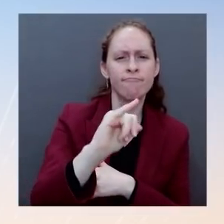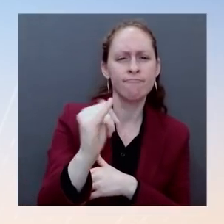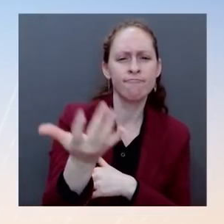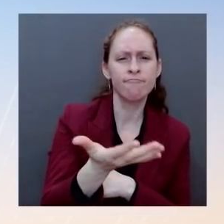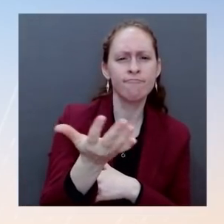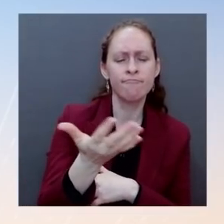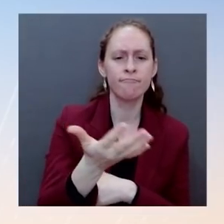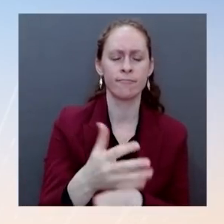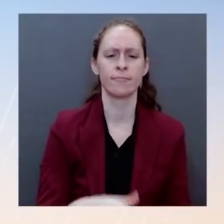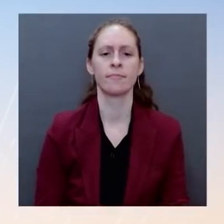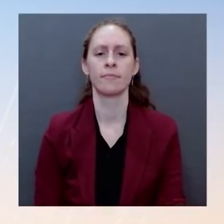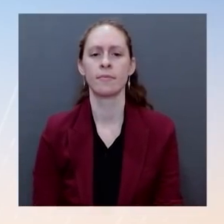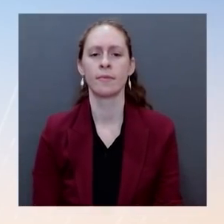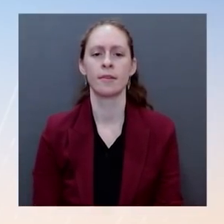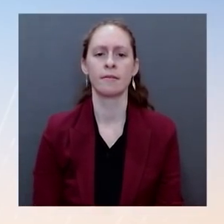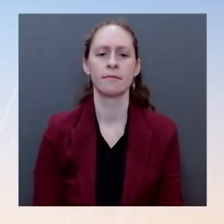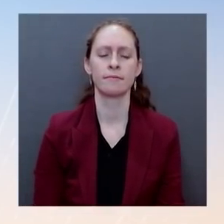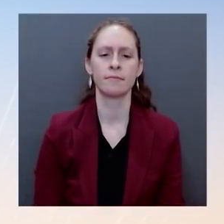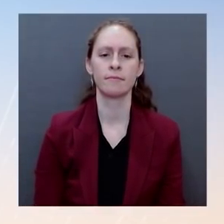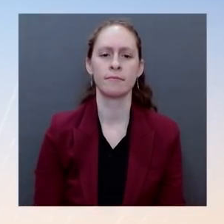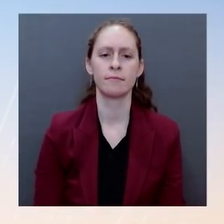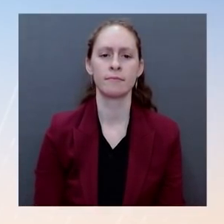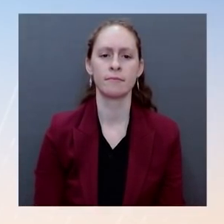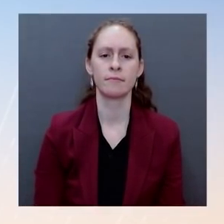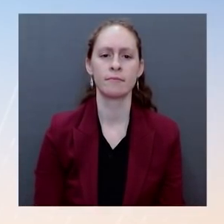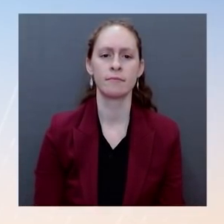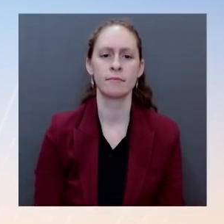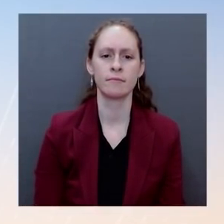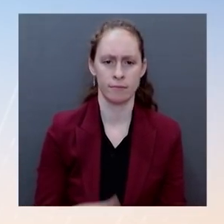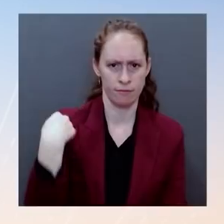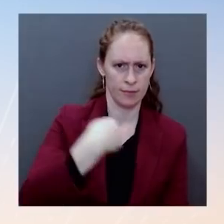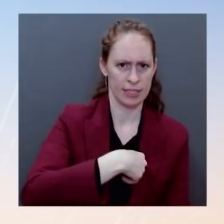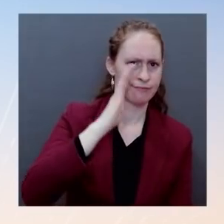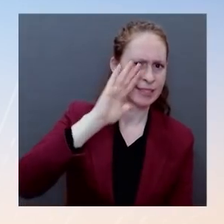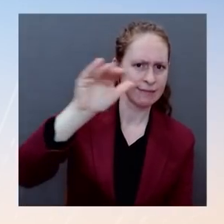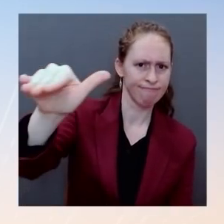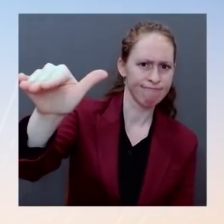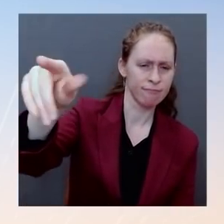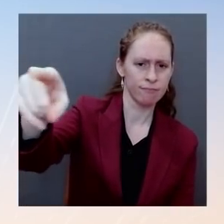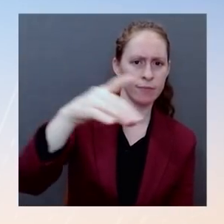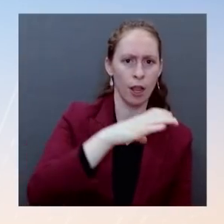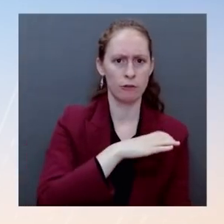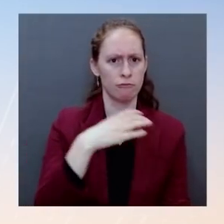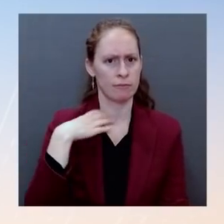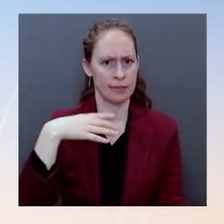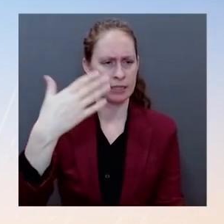for those families in their lives right now; and delivering in practical, concrete ways.